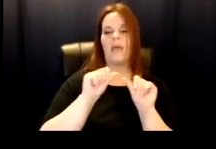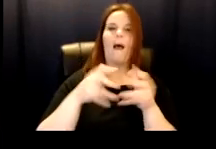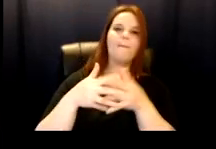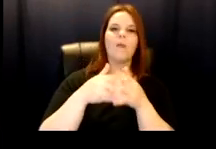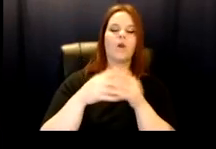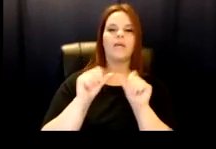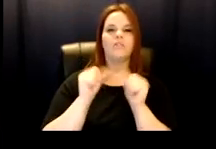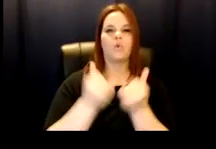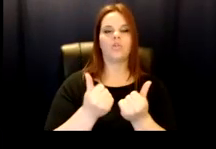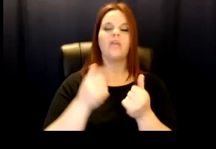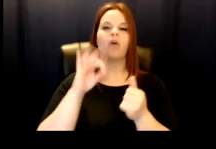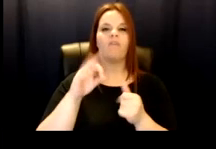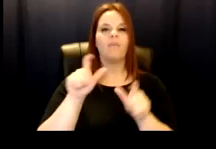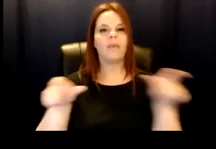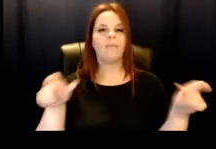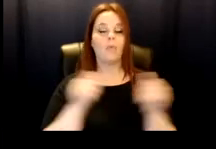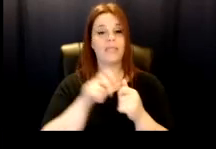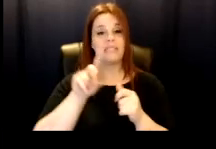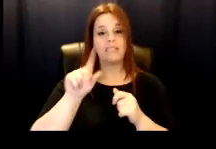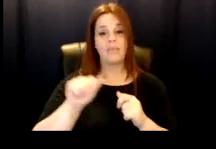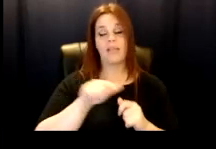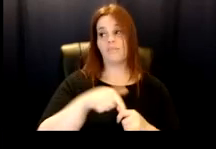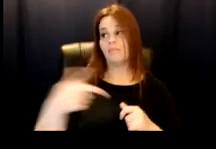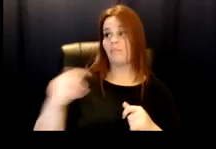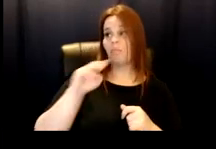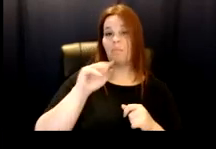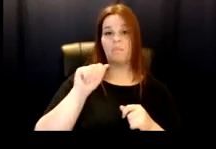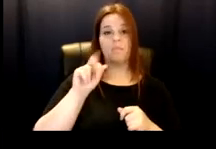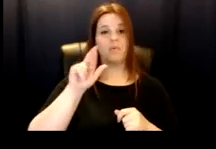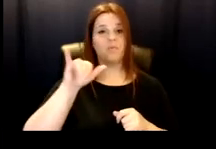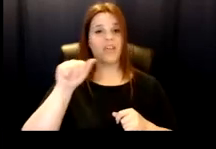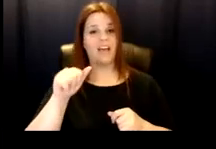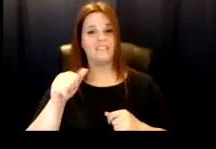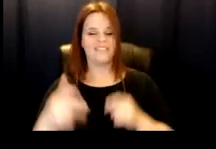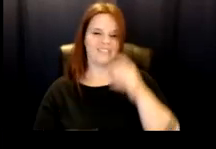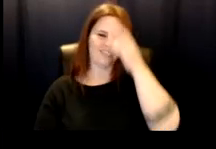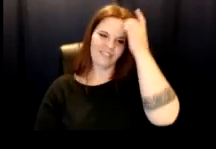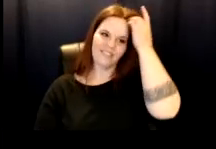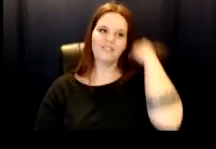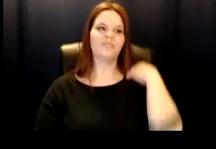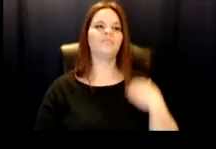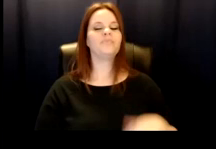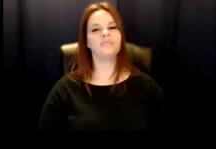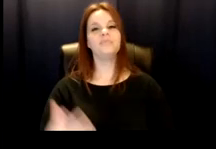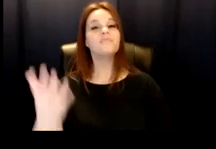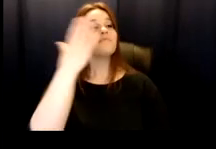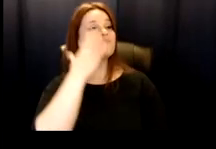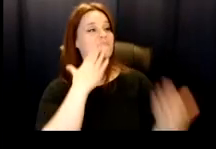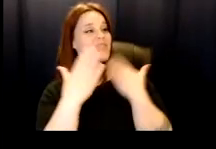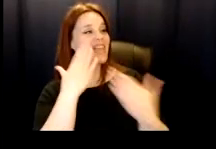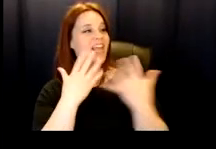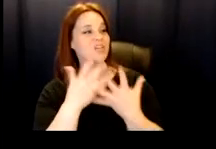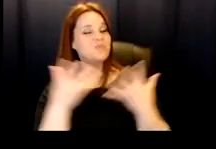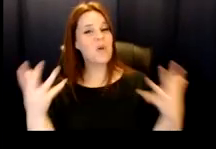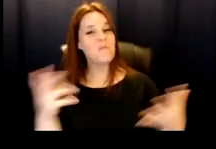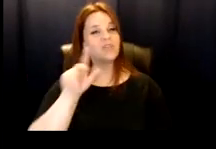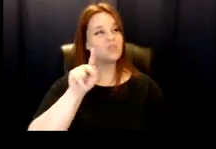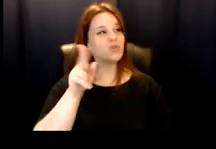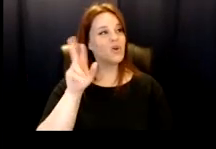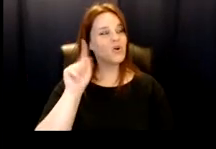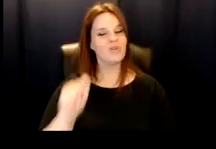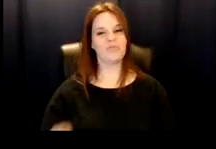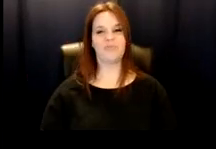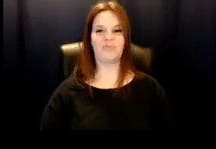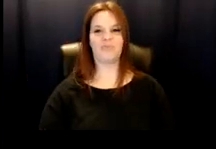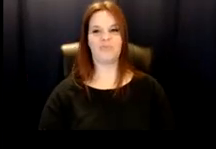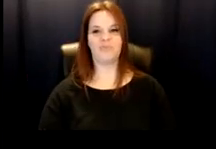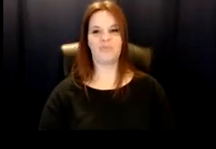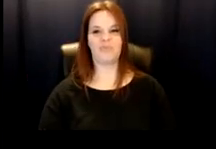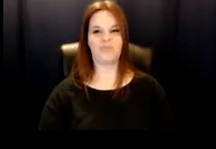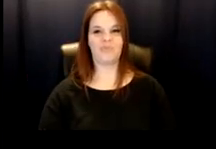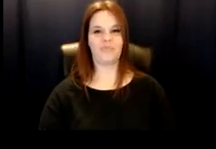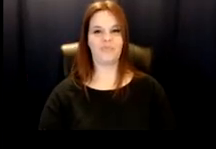Maria? >> Maria Town: Thank you so much Kurt. Hello